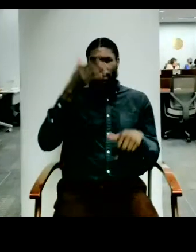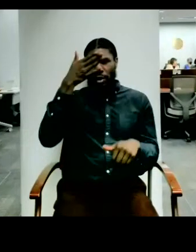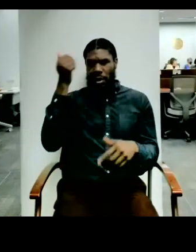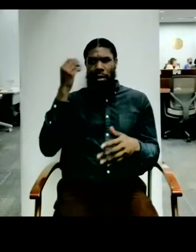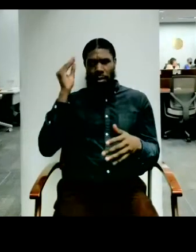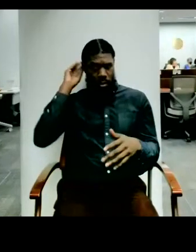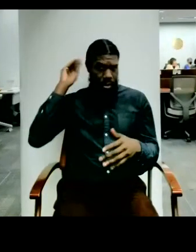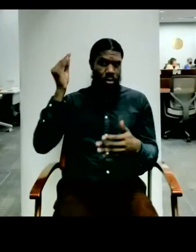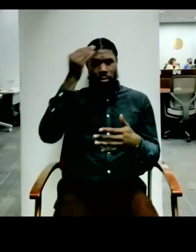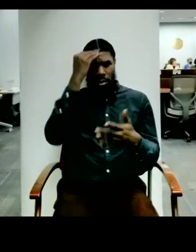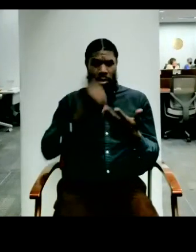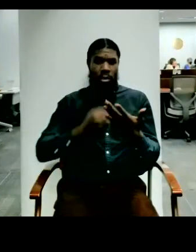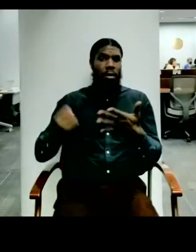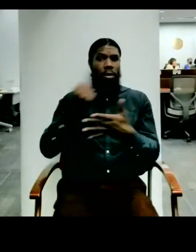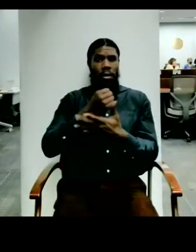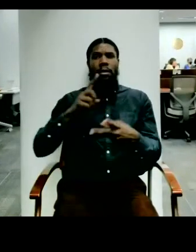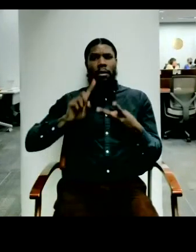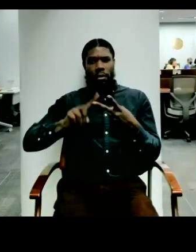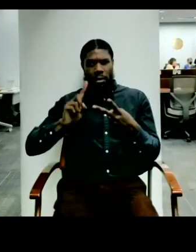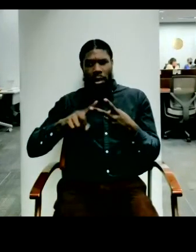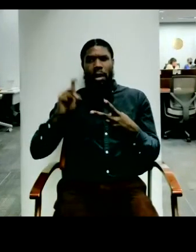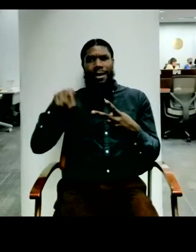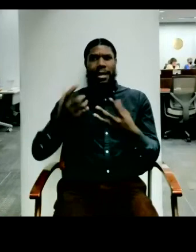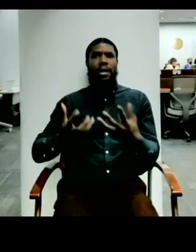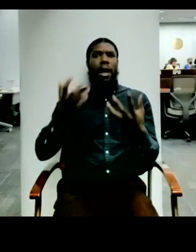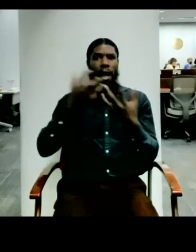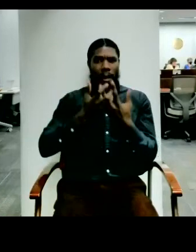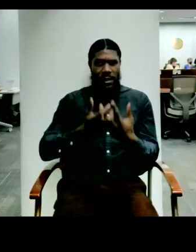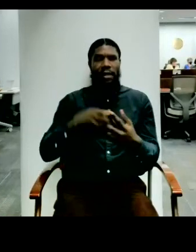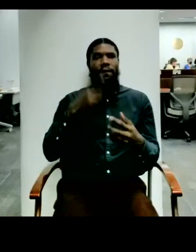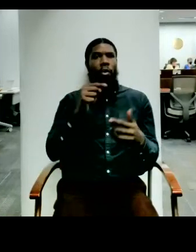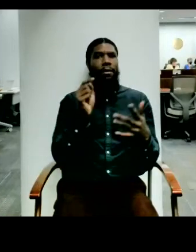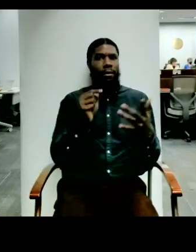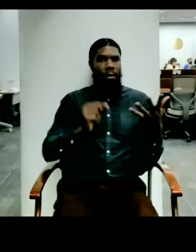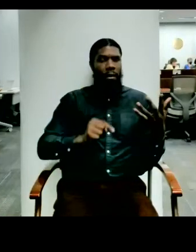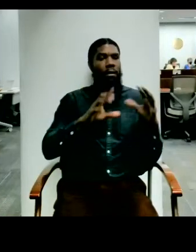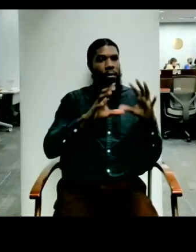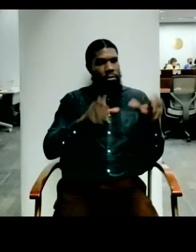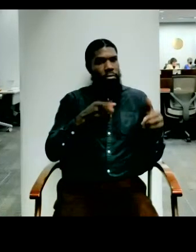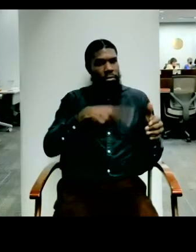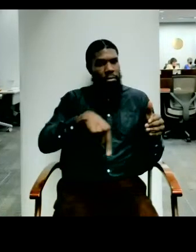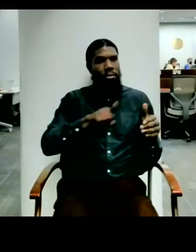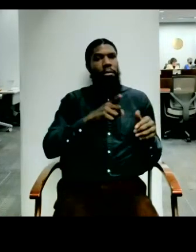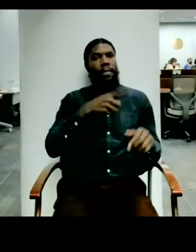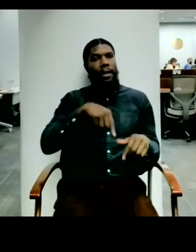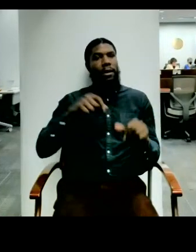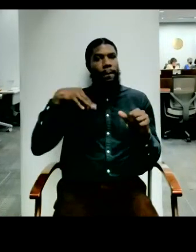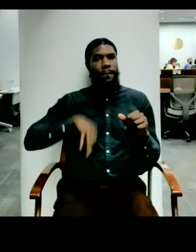combinations of those workers, might benefit even if remote work might not be an option. Is that fair?